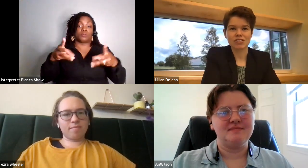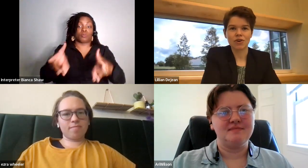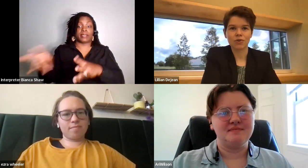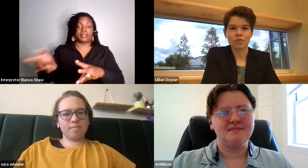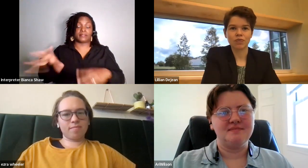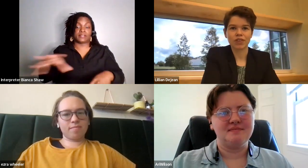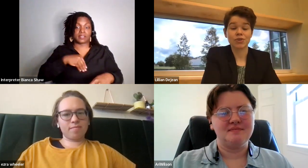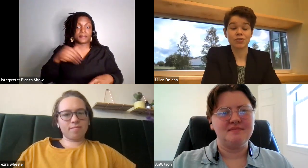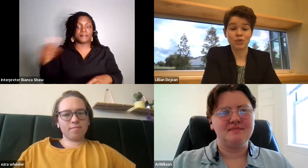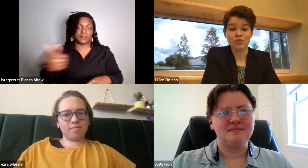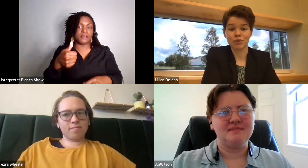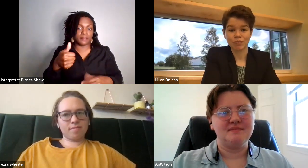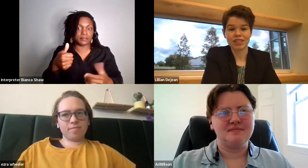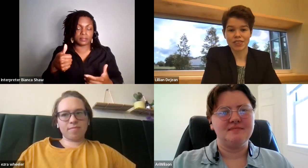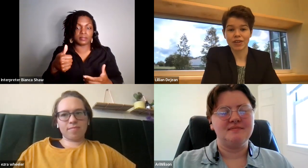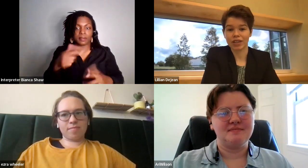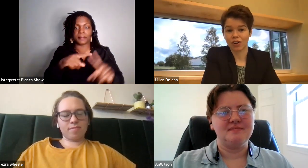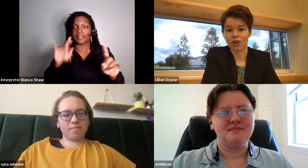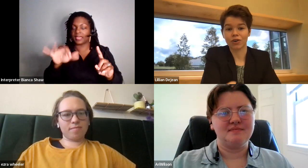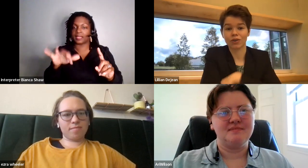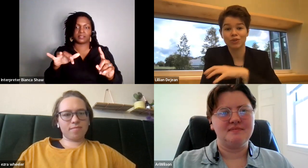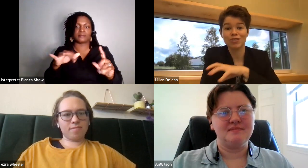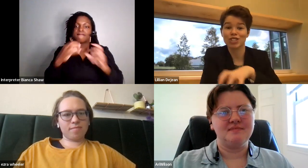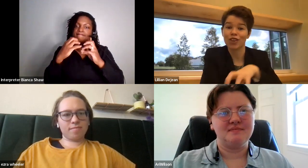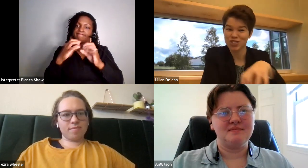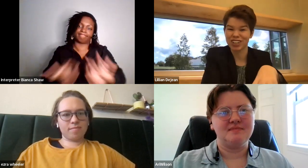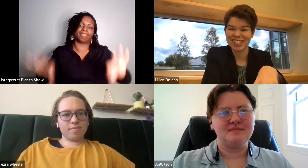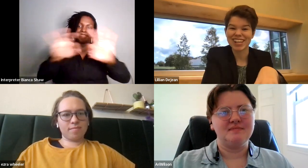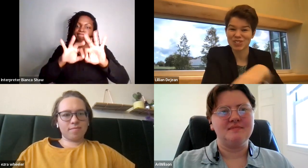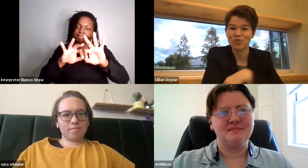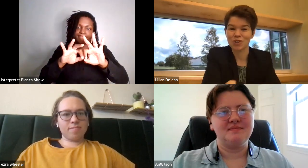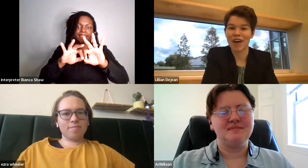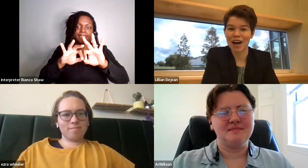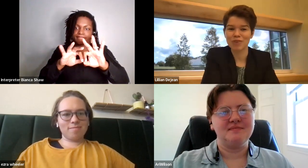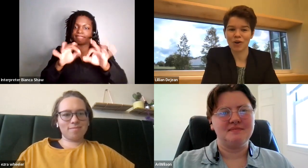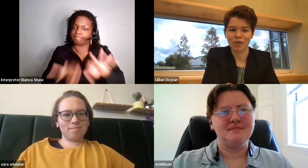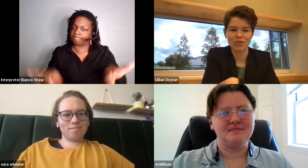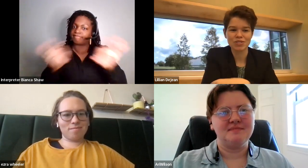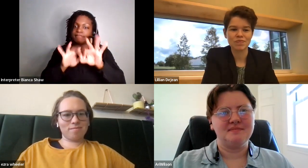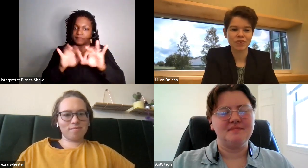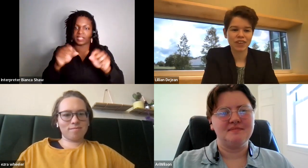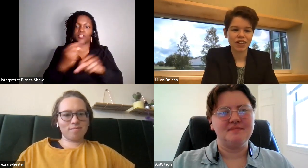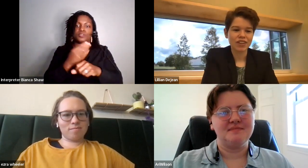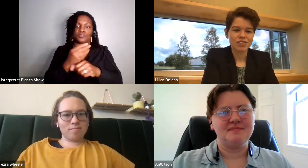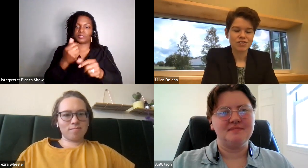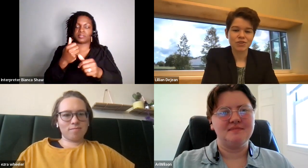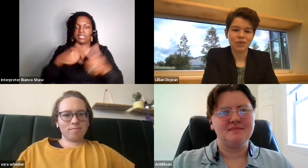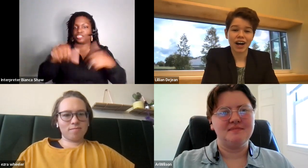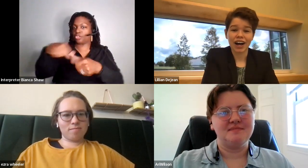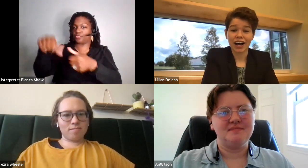But it's so it's so useful because I think we can all use each other's journey as a road map. almost. so.